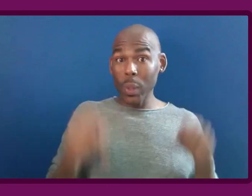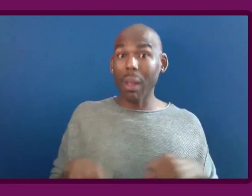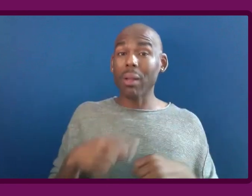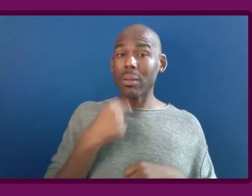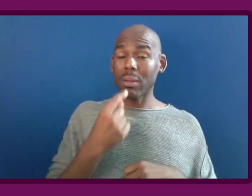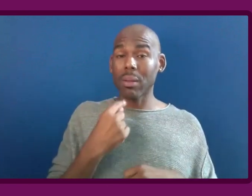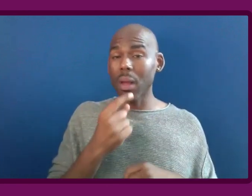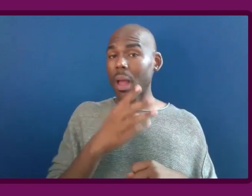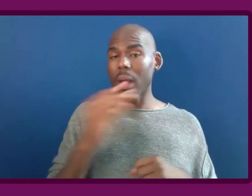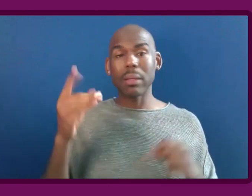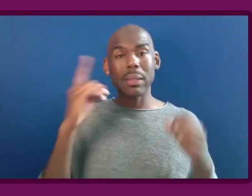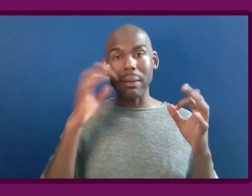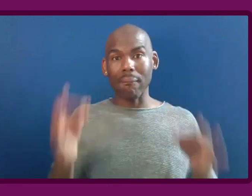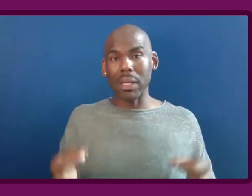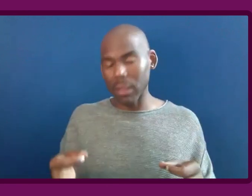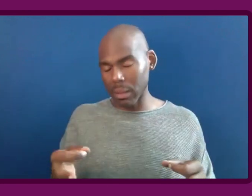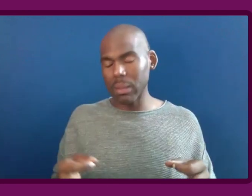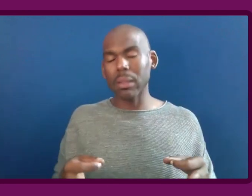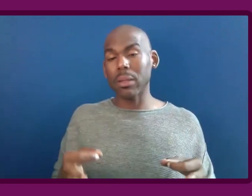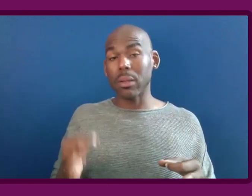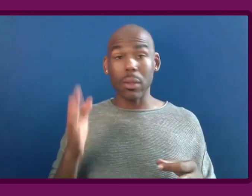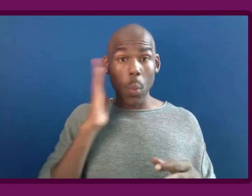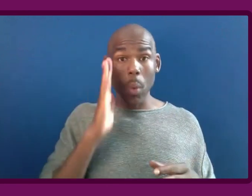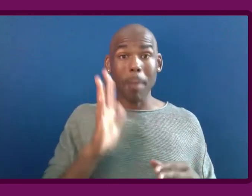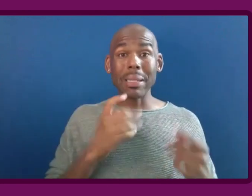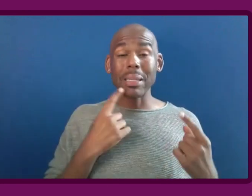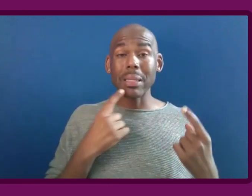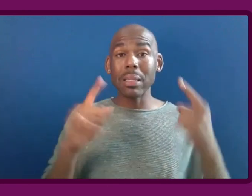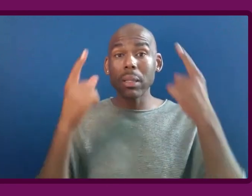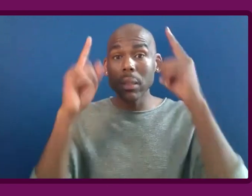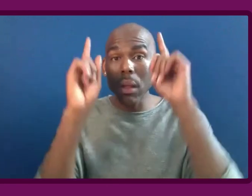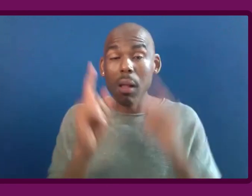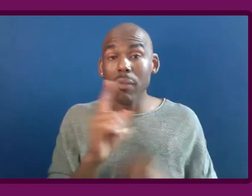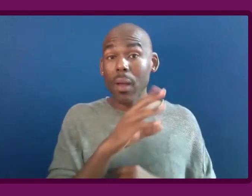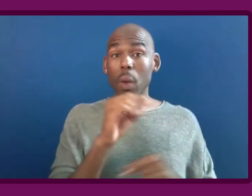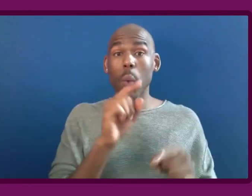As we said, we're one-fourth of the population in the world. Why are you not telling these stories?